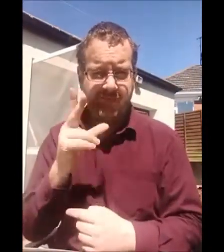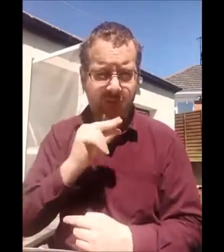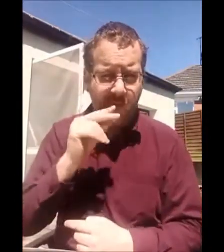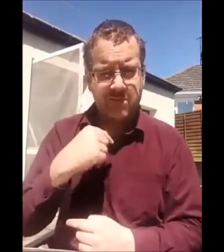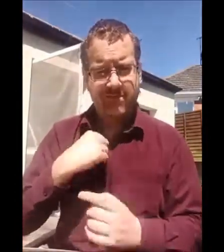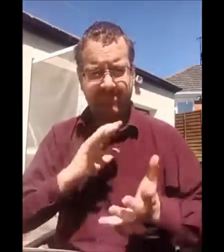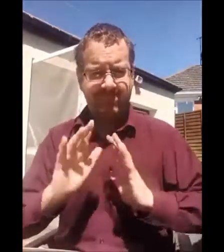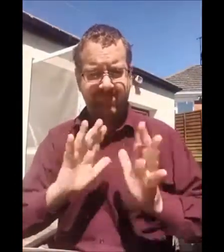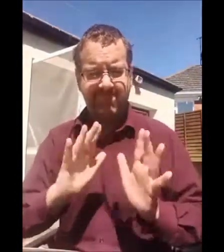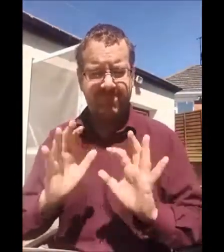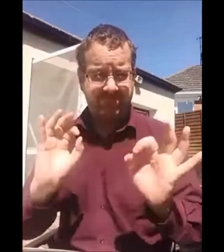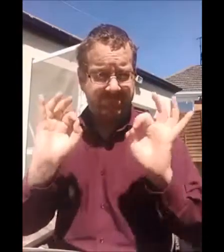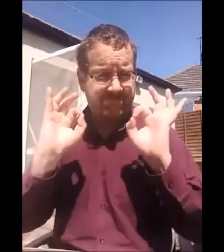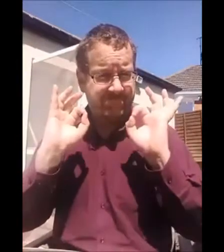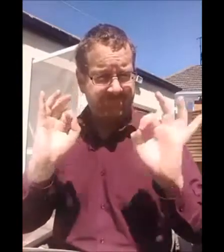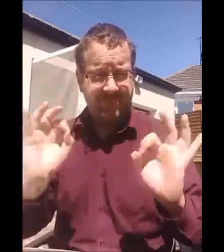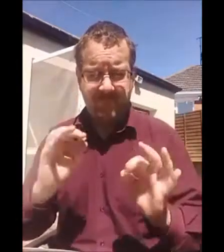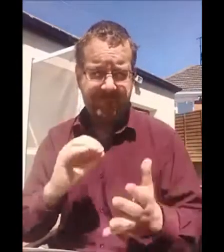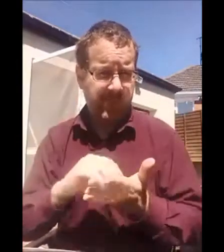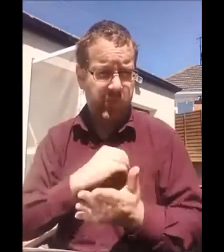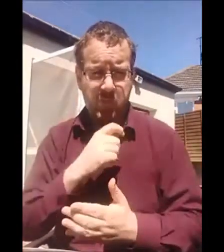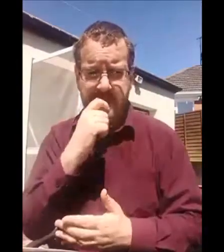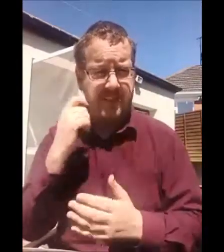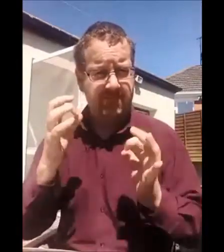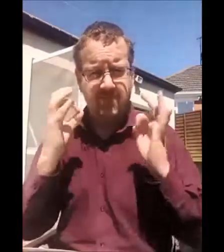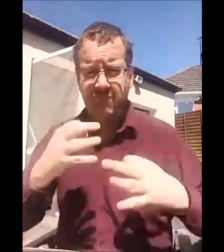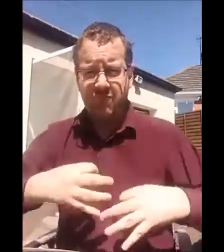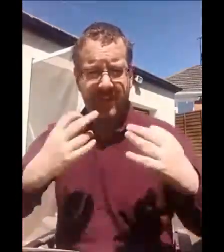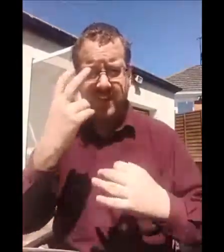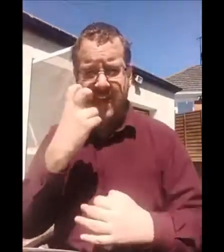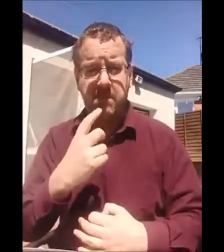And I have to say it was a great night, but the best part of the night, a real honour for me,